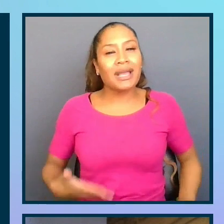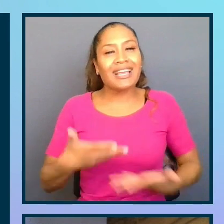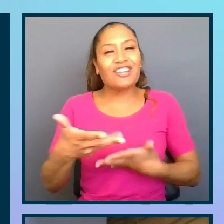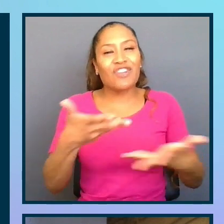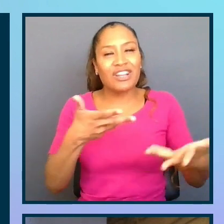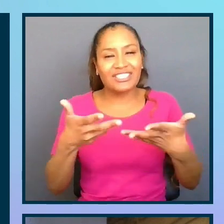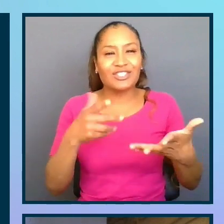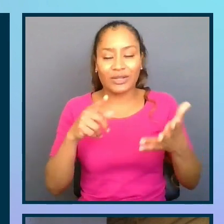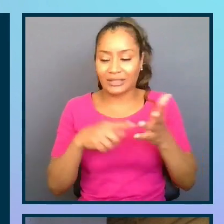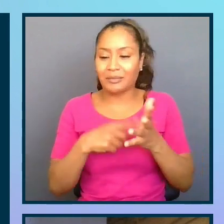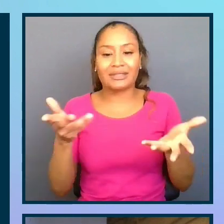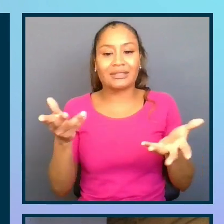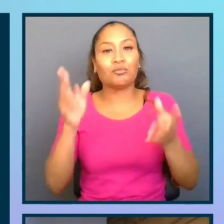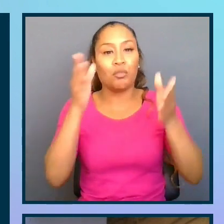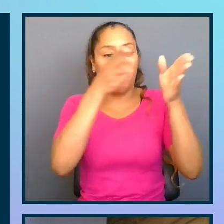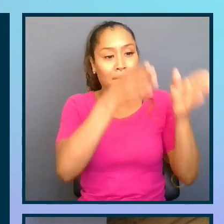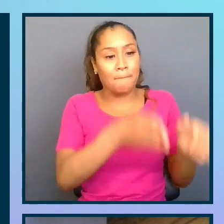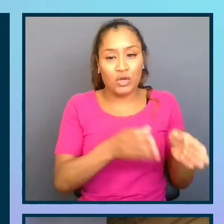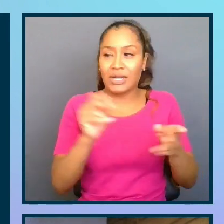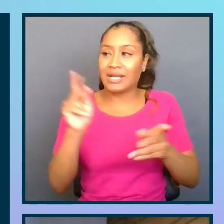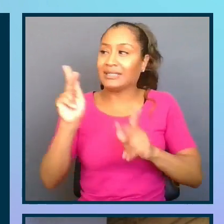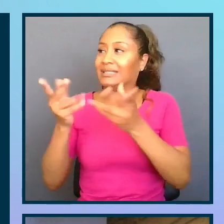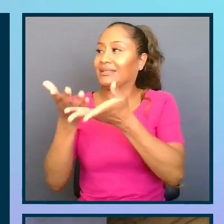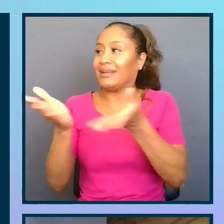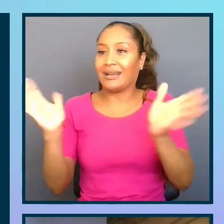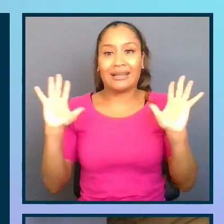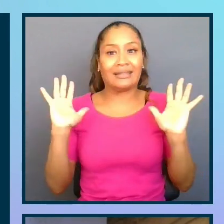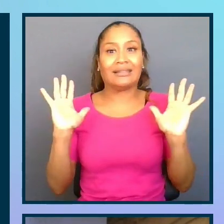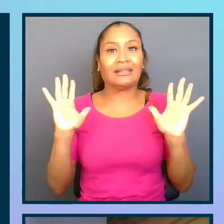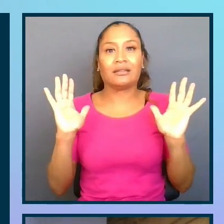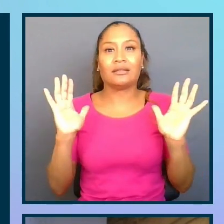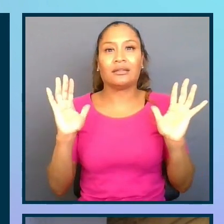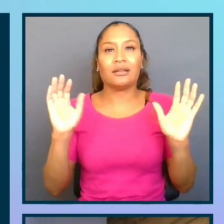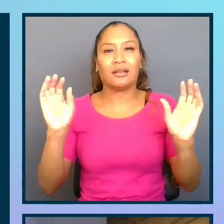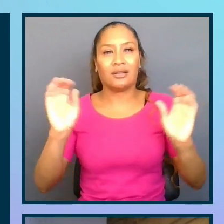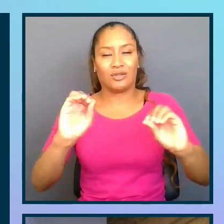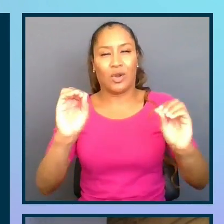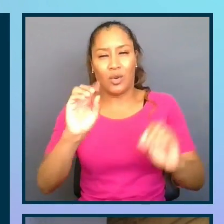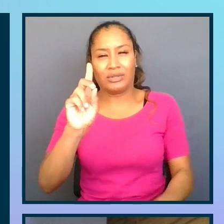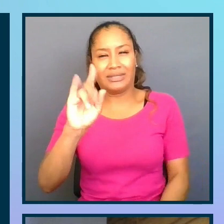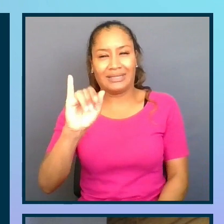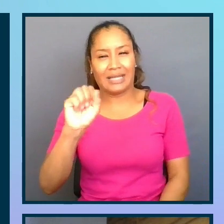between a person and society. No one is disabled until they try to do something.